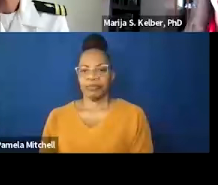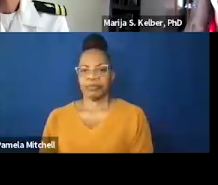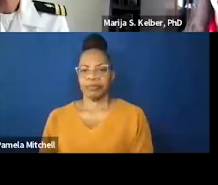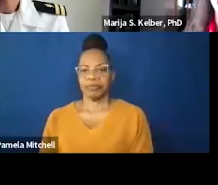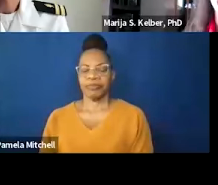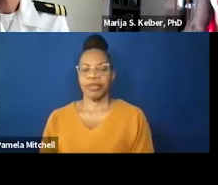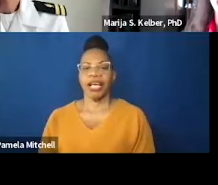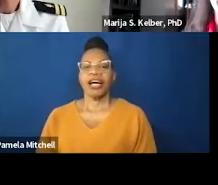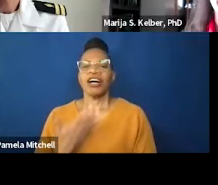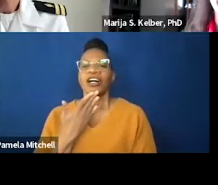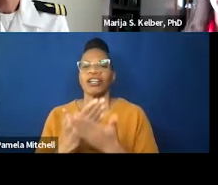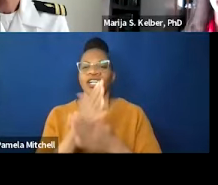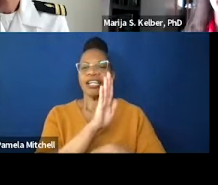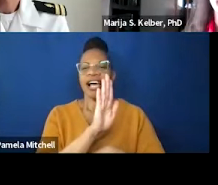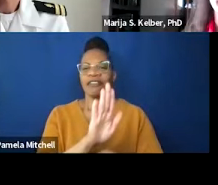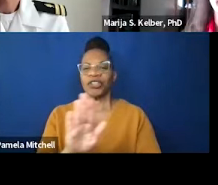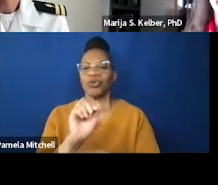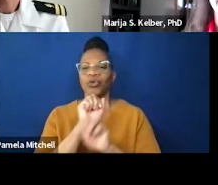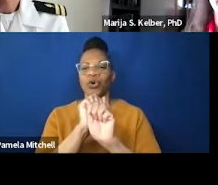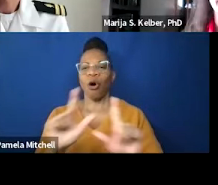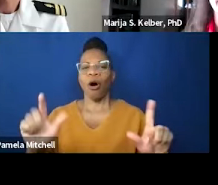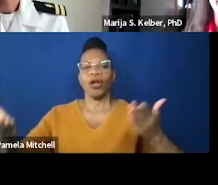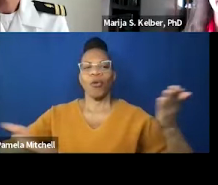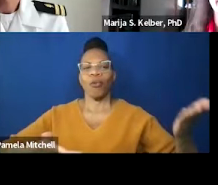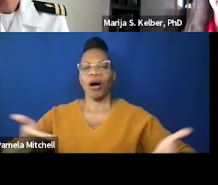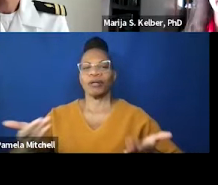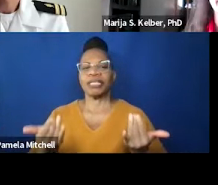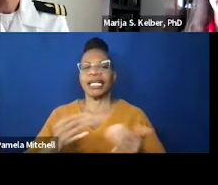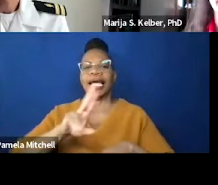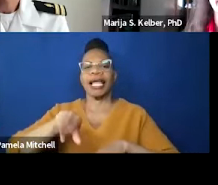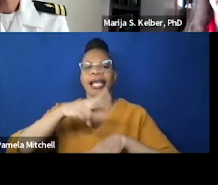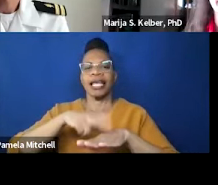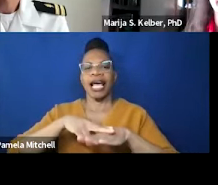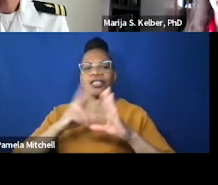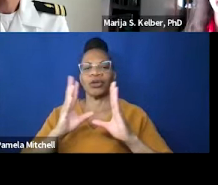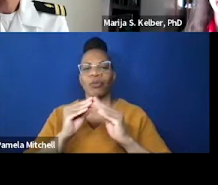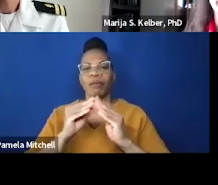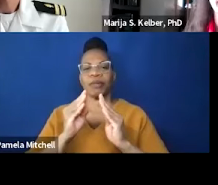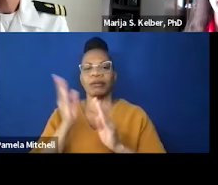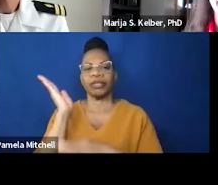Well, good afternoon everyone. Welcome to today's national webinar presented by the GAINS Center